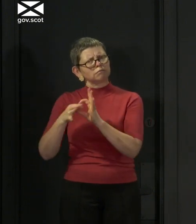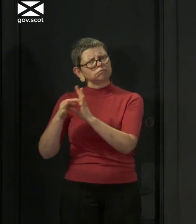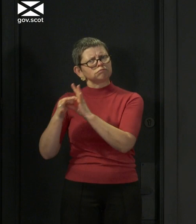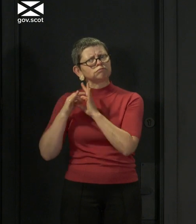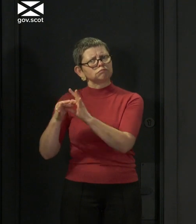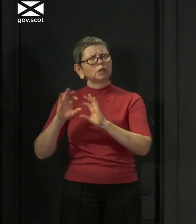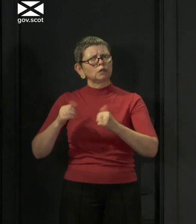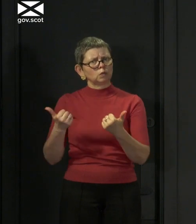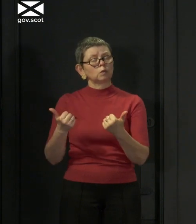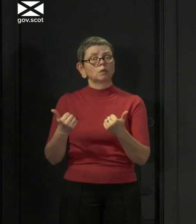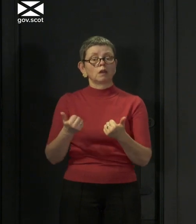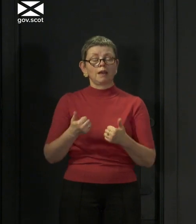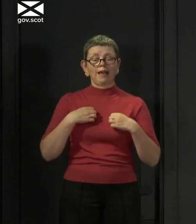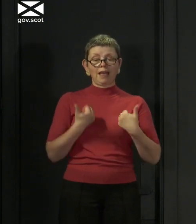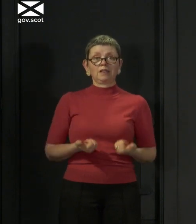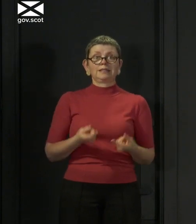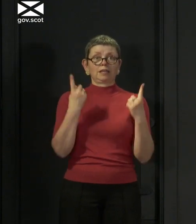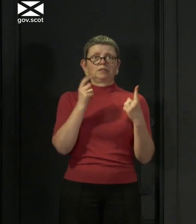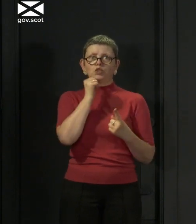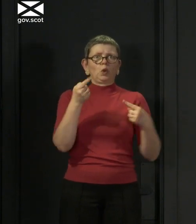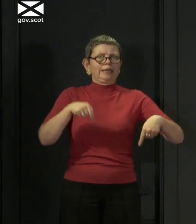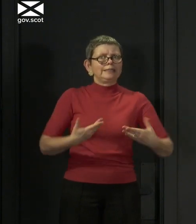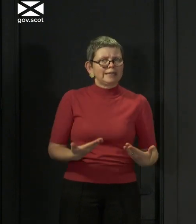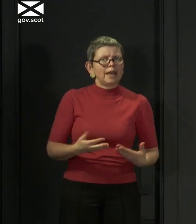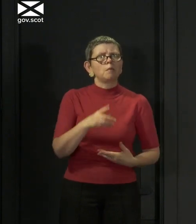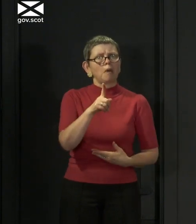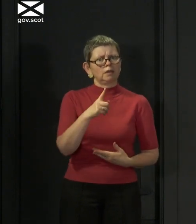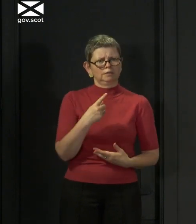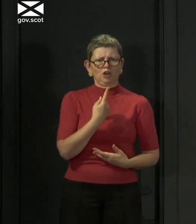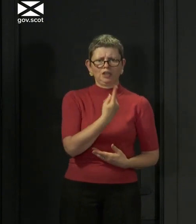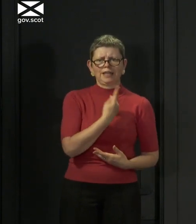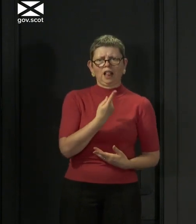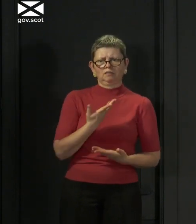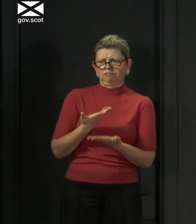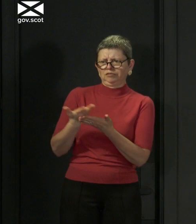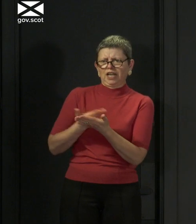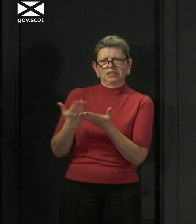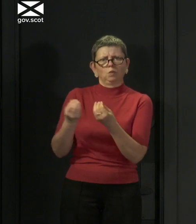us today, but she has said this before, that she talks to Donald on a regular basis, so